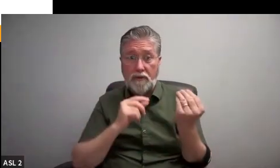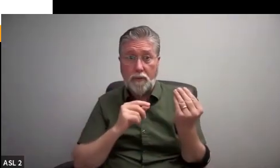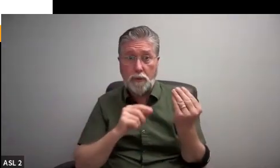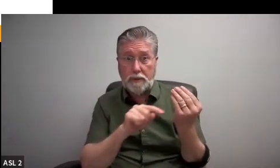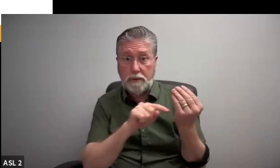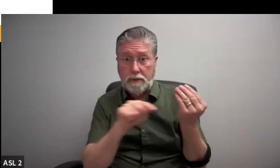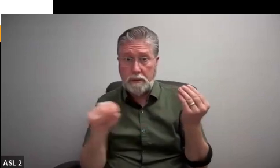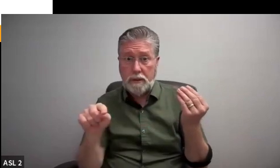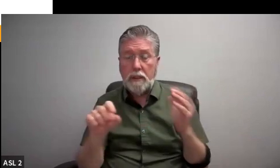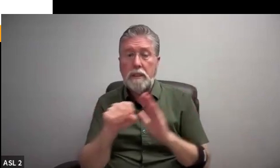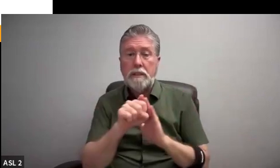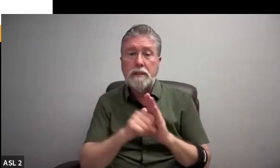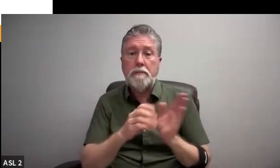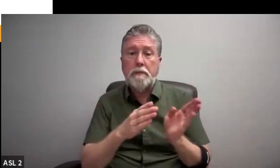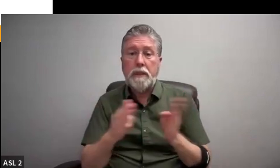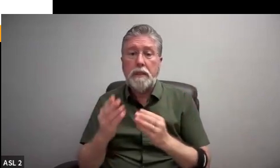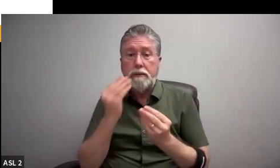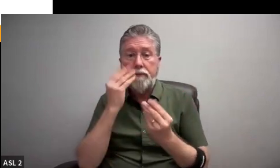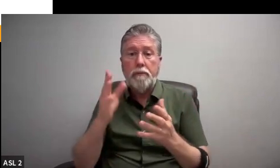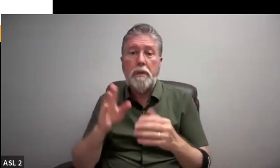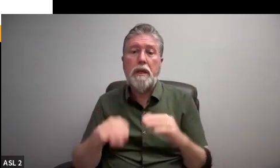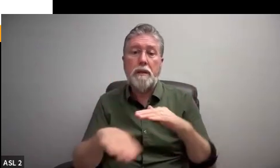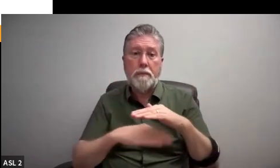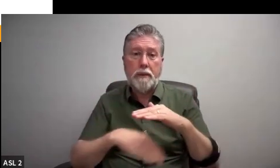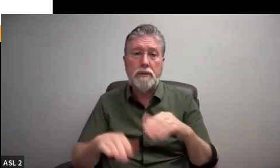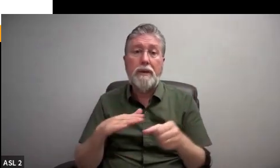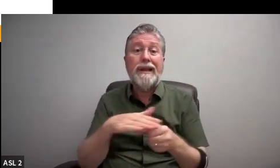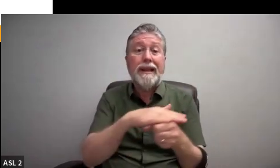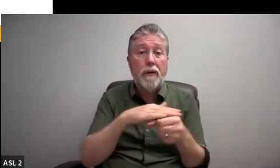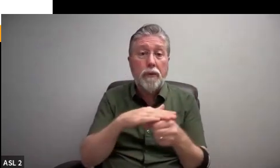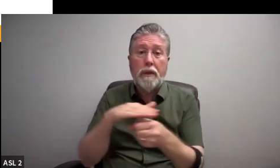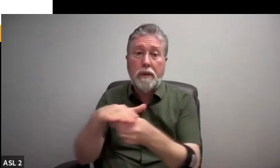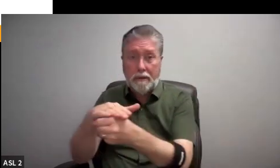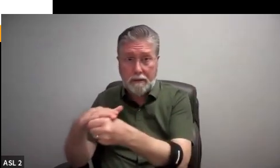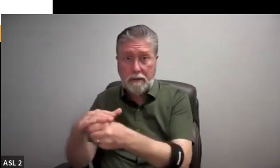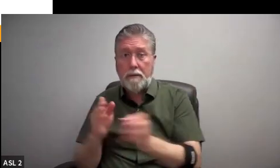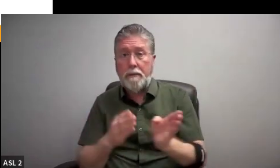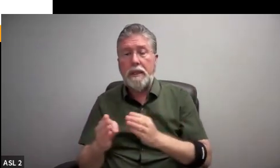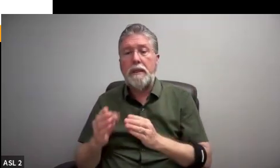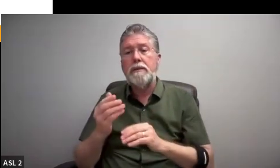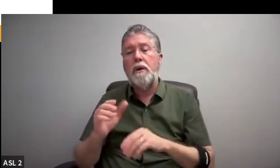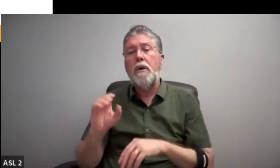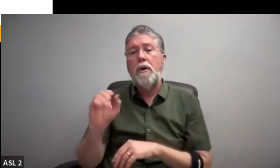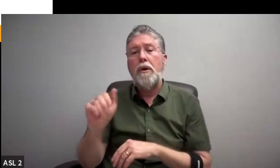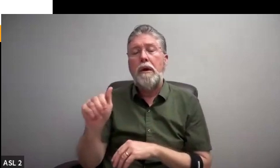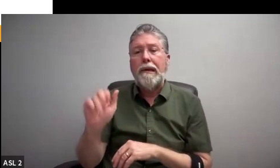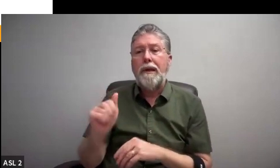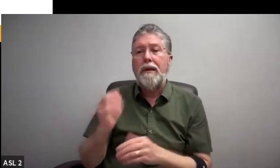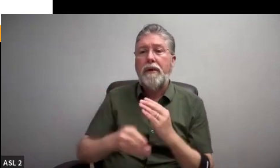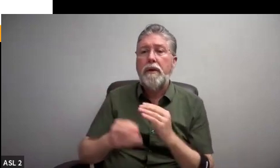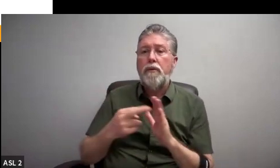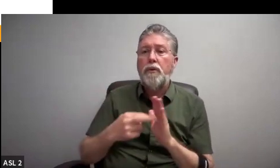state plans informed by and based on area plans. Older Americans Act final rule section 1321.27(c)